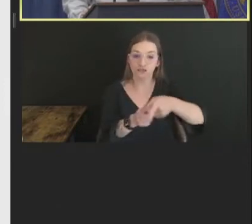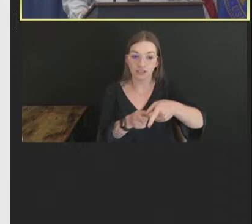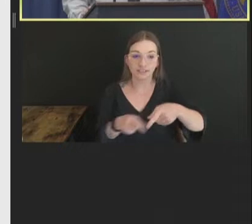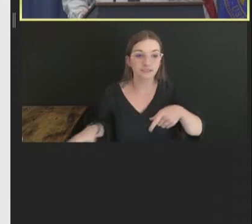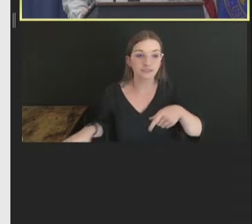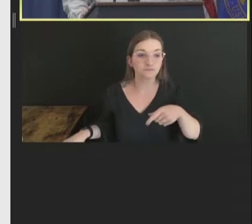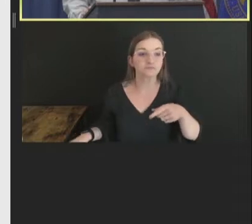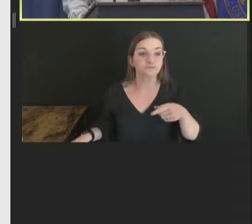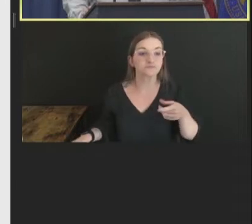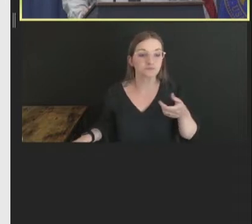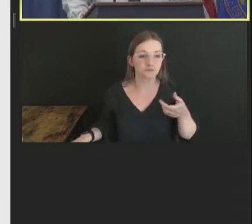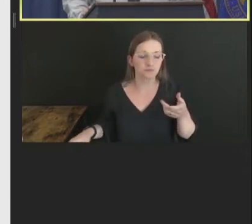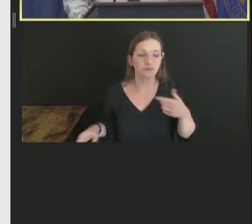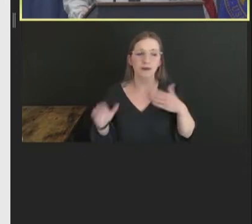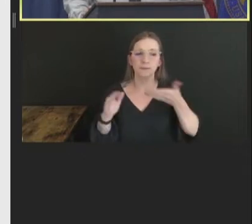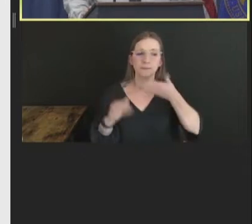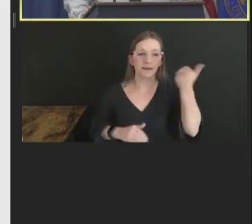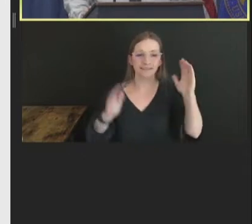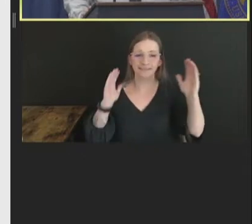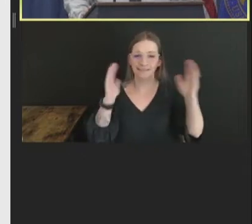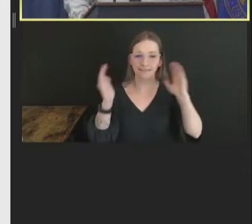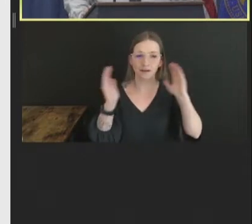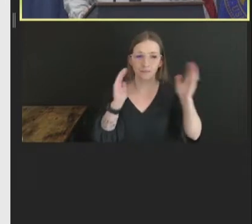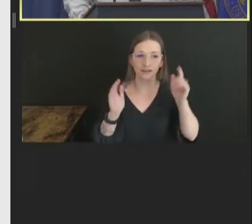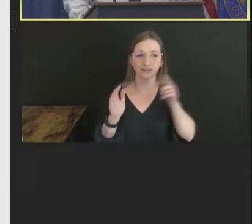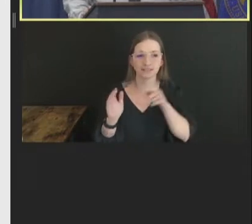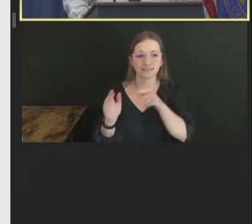to make is at least what we'd know from influenza vaccination. And again, I'm not